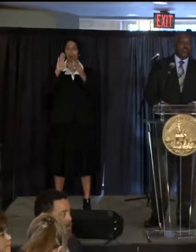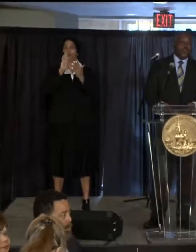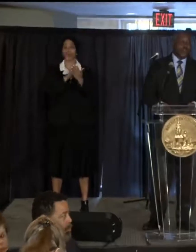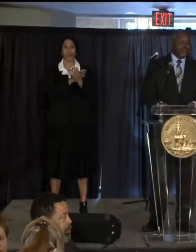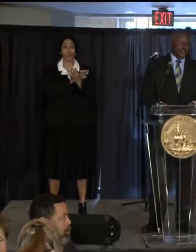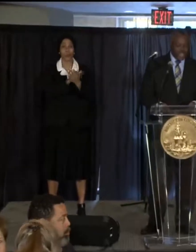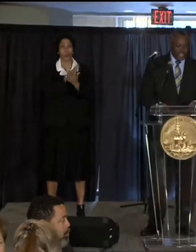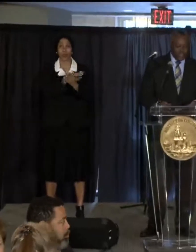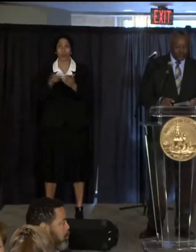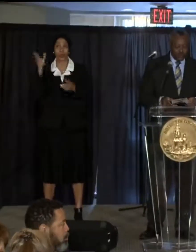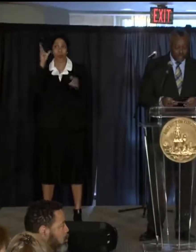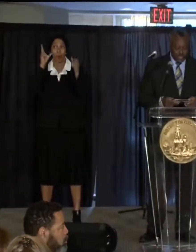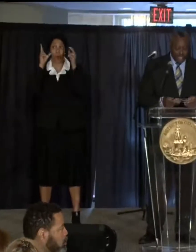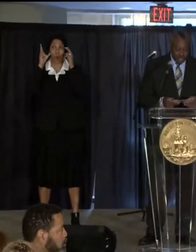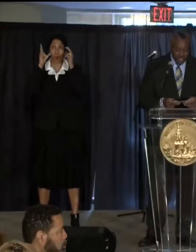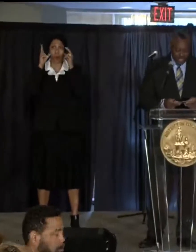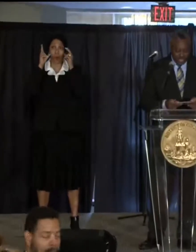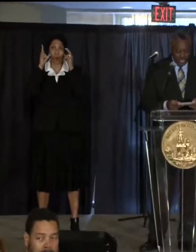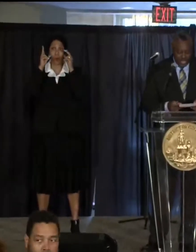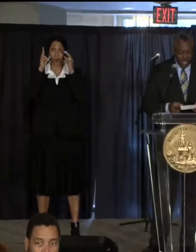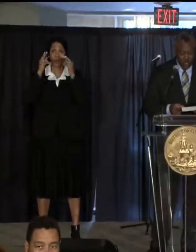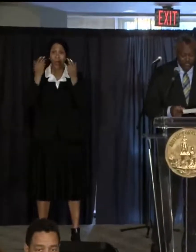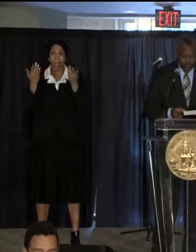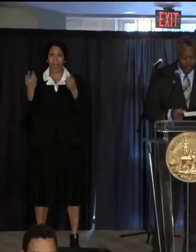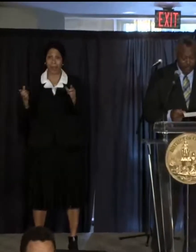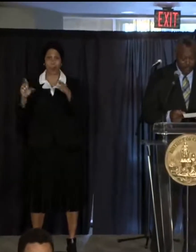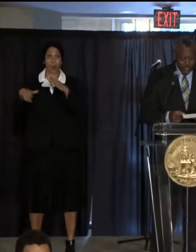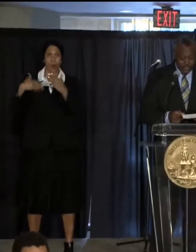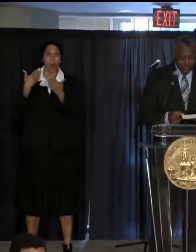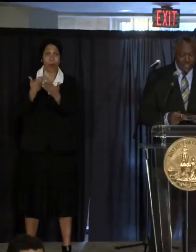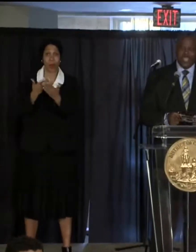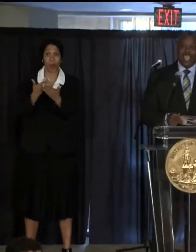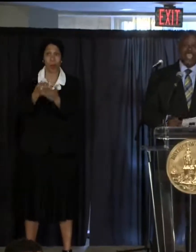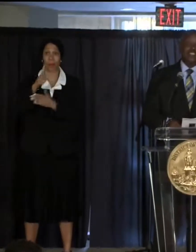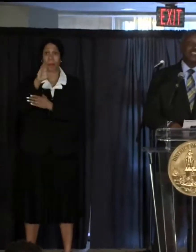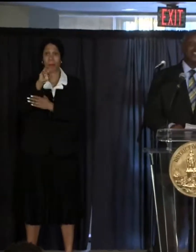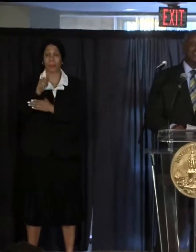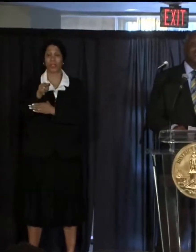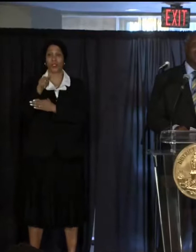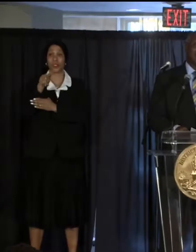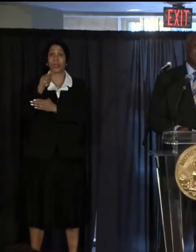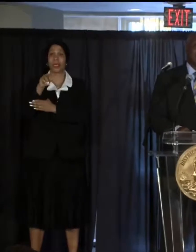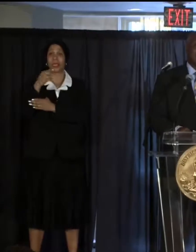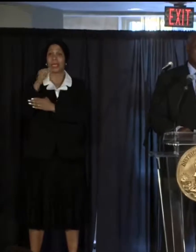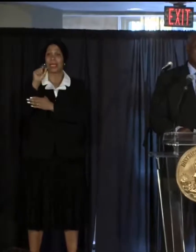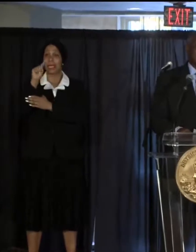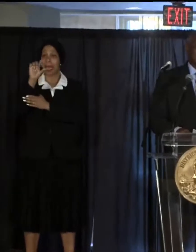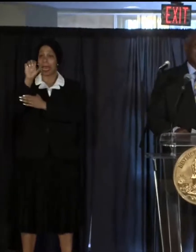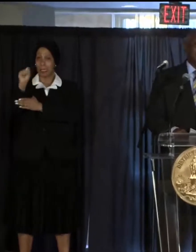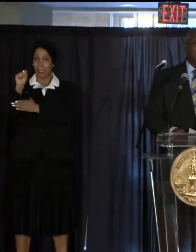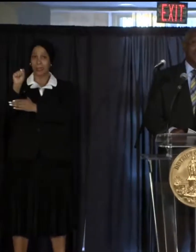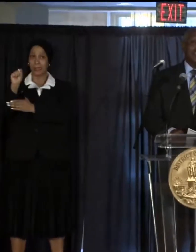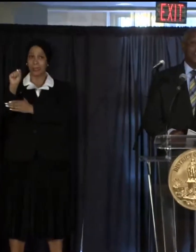HEARD AS YOU WERE COMING IN WAS FROM BENJAMIN GATES, A CELLIST